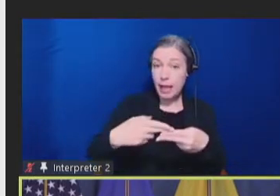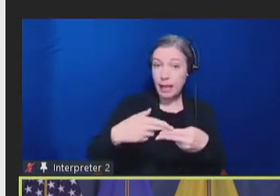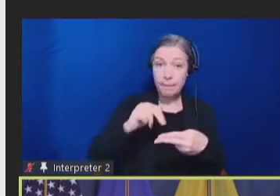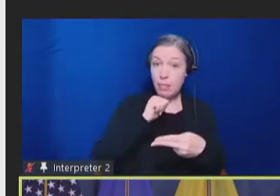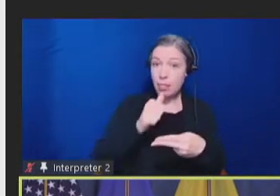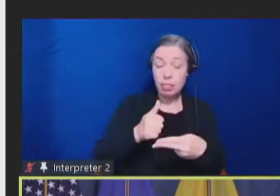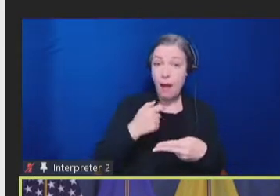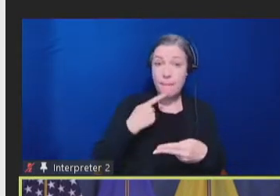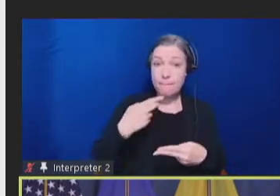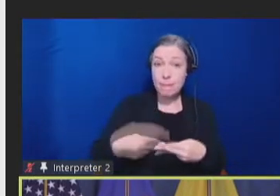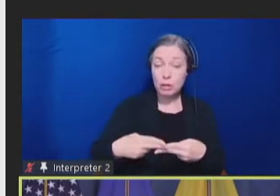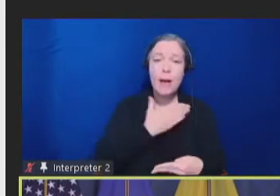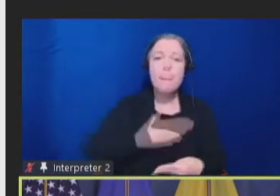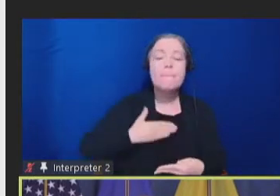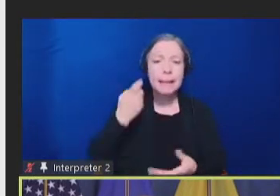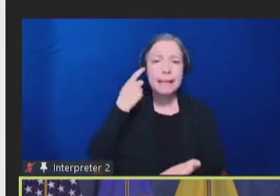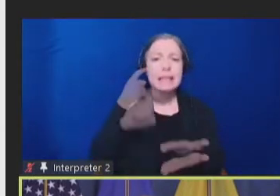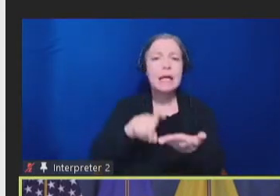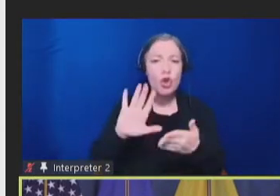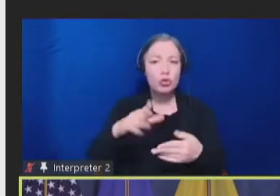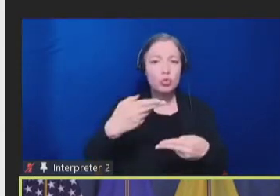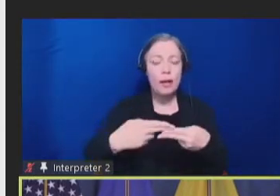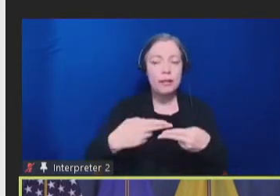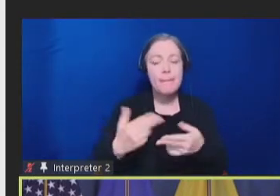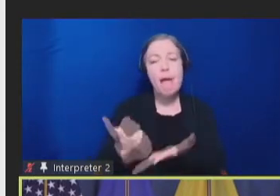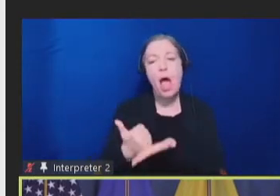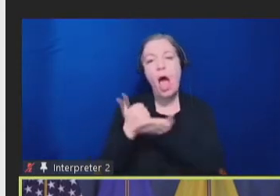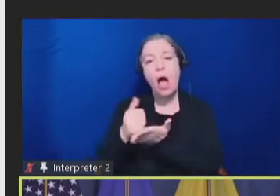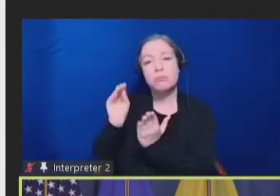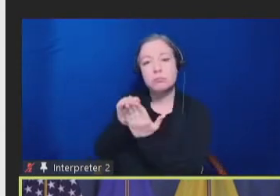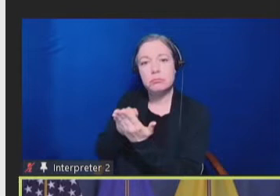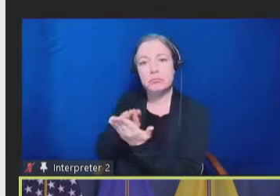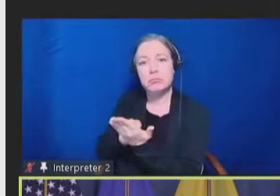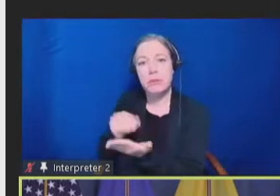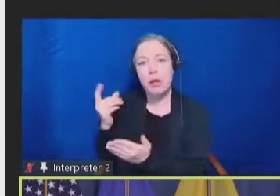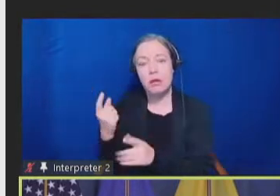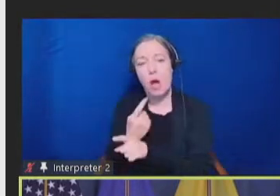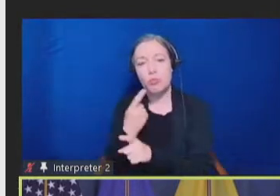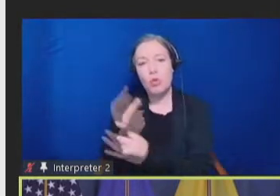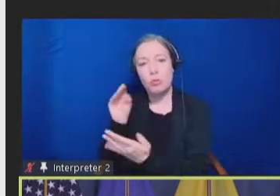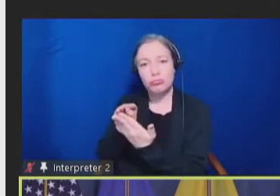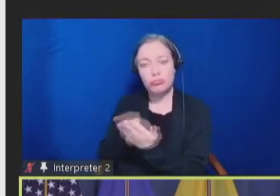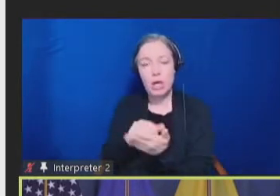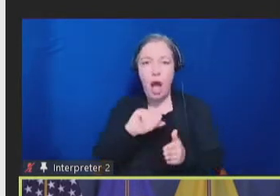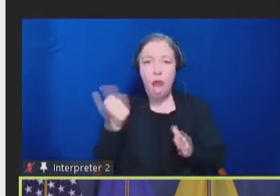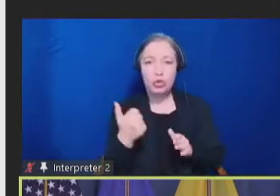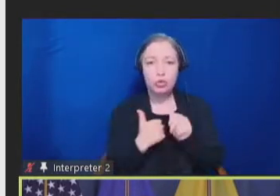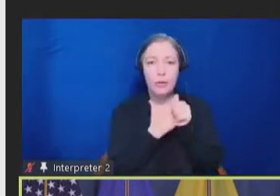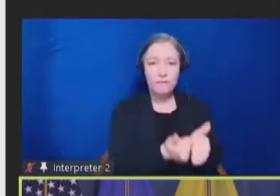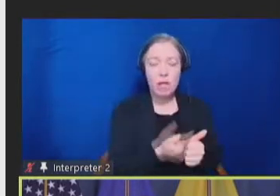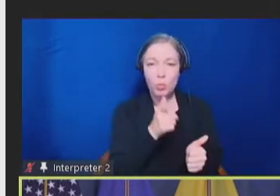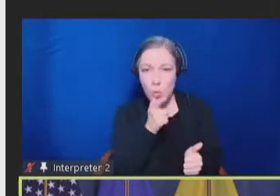This helps the note taker and others to follow along. Throughout the day there'll be opportunities for discussion.